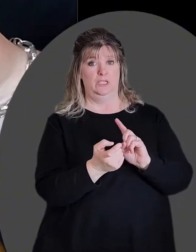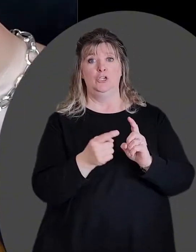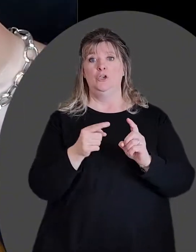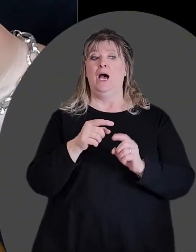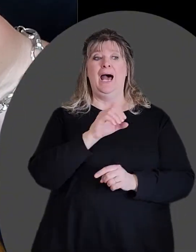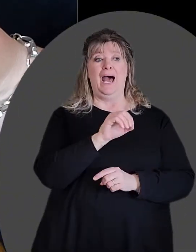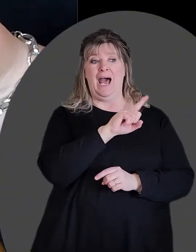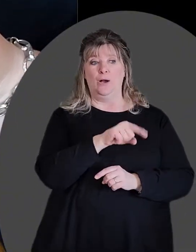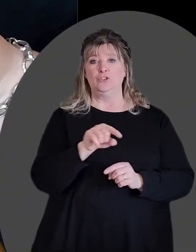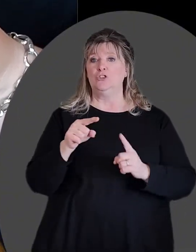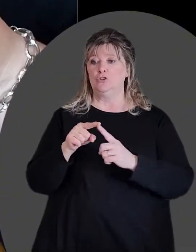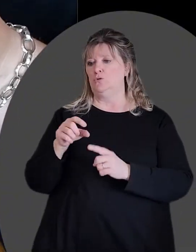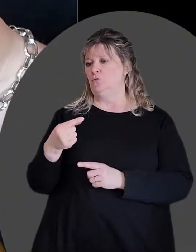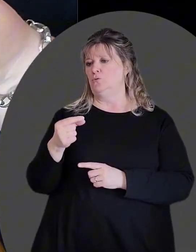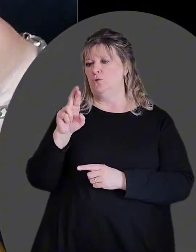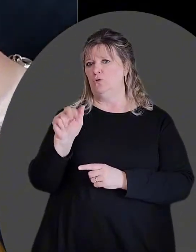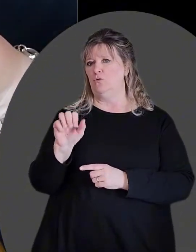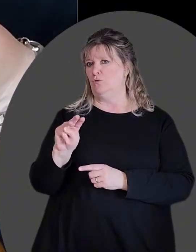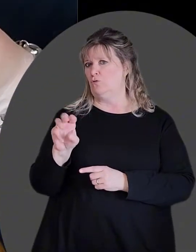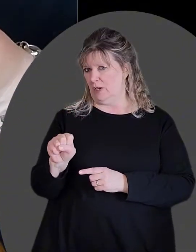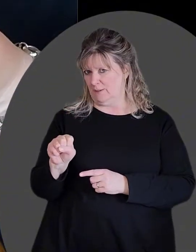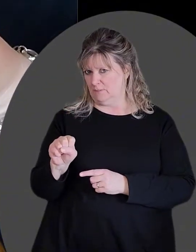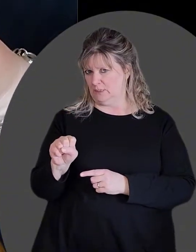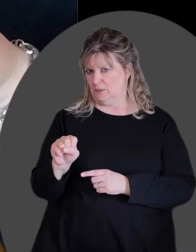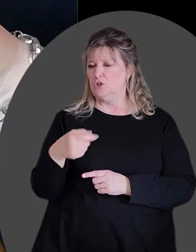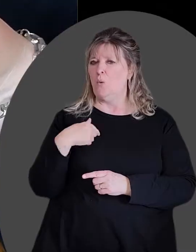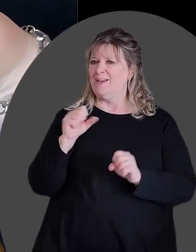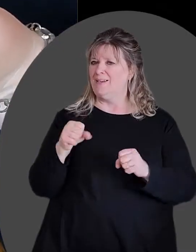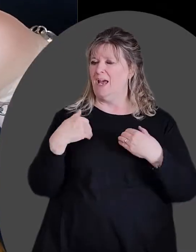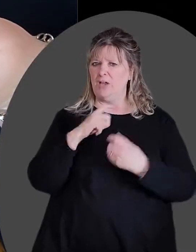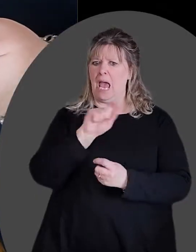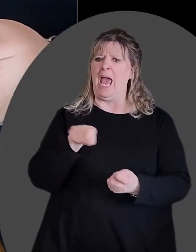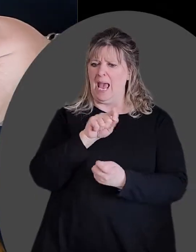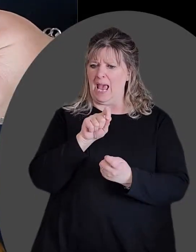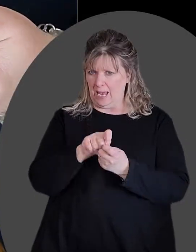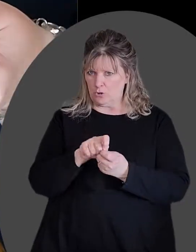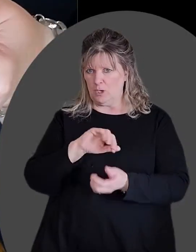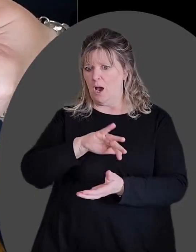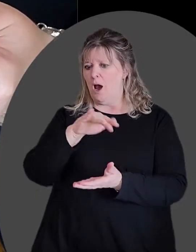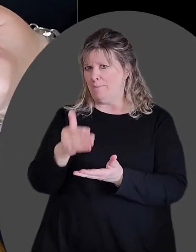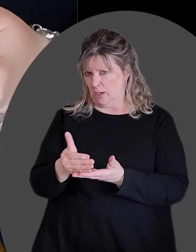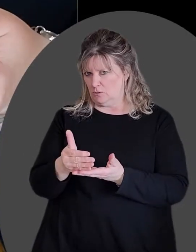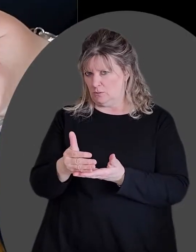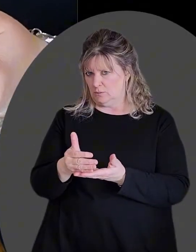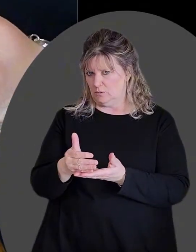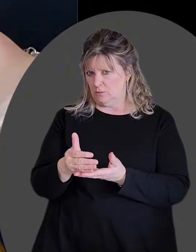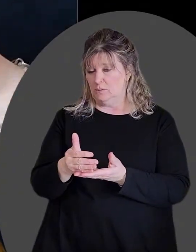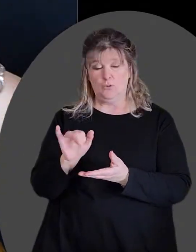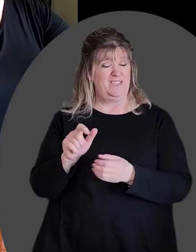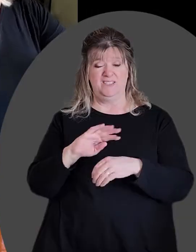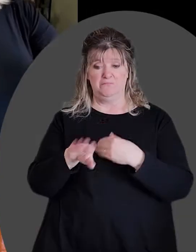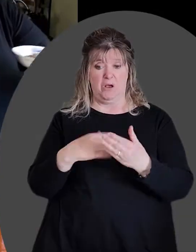ounces to grams so I could get an accurate amount but this is all of my spices